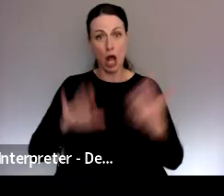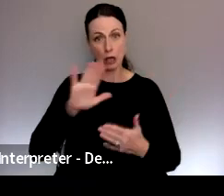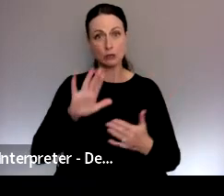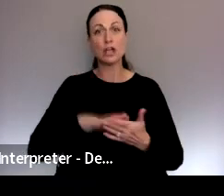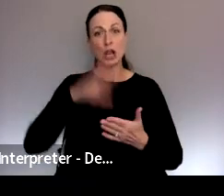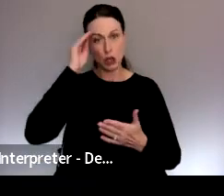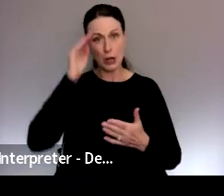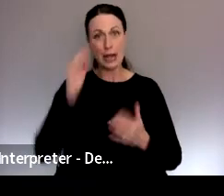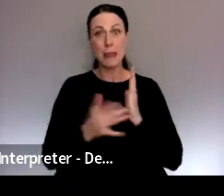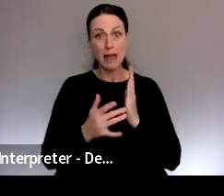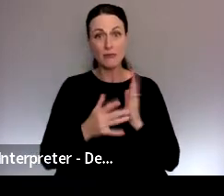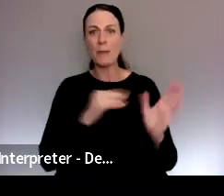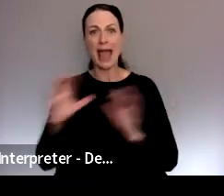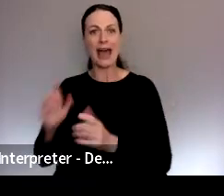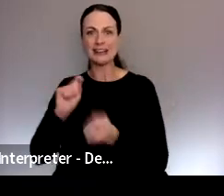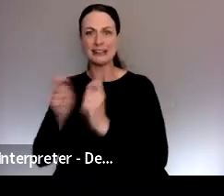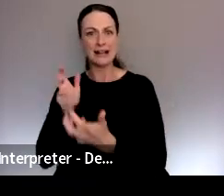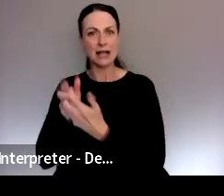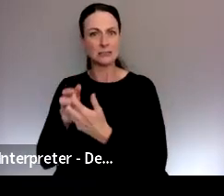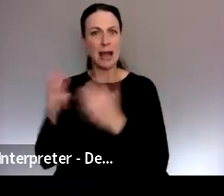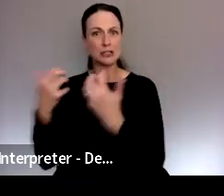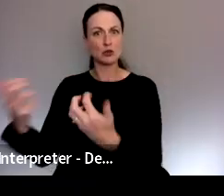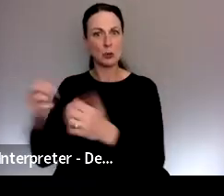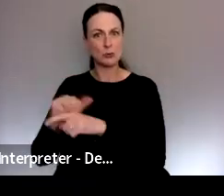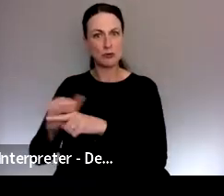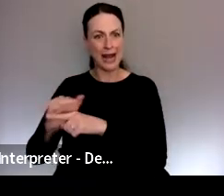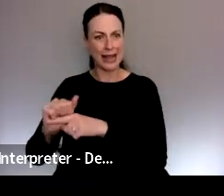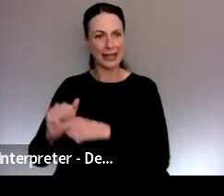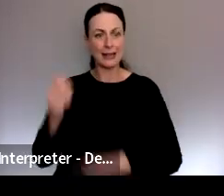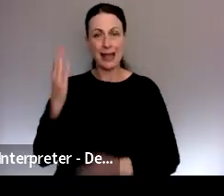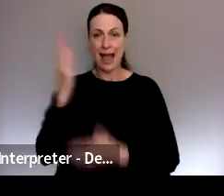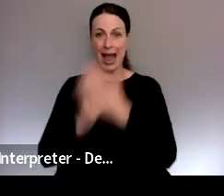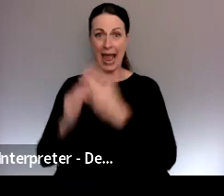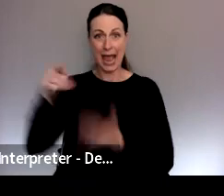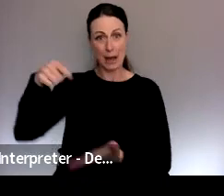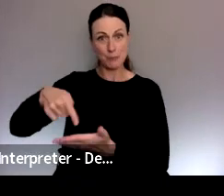as well as customized group training. On this slide is a photo of a hand pointing at a tablet